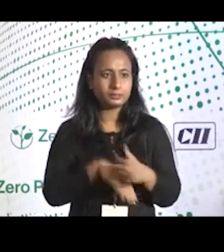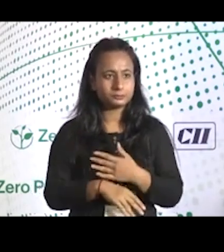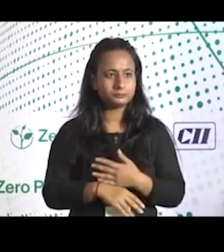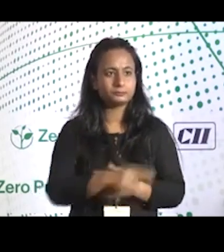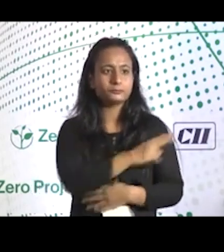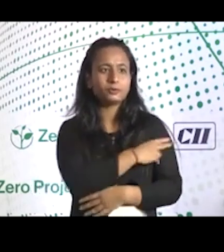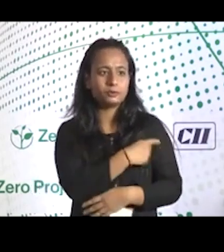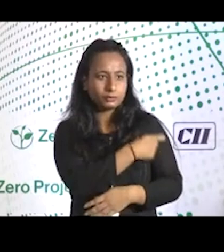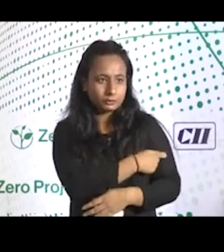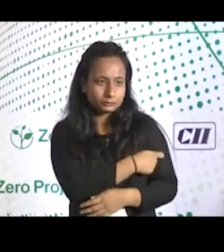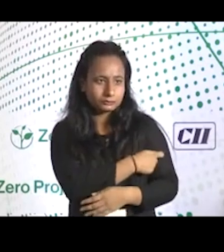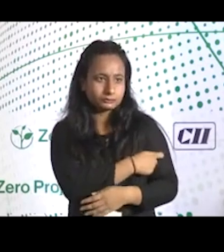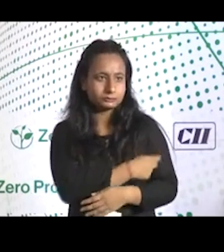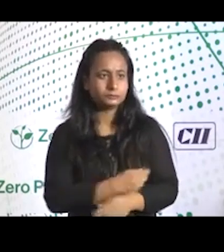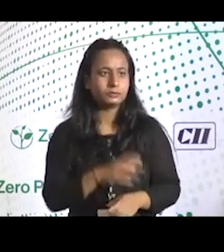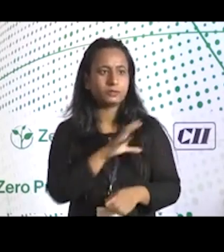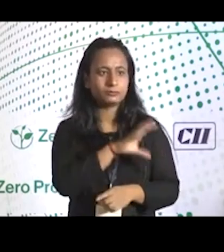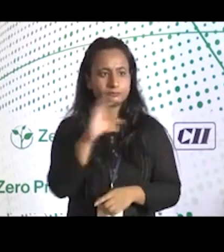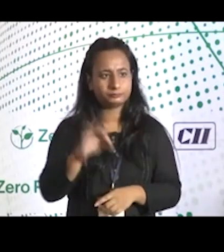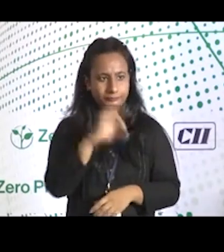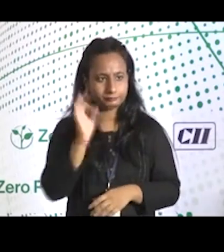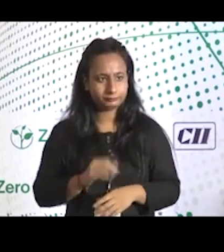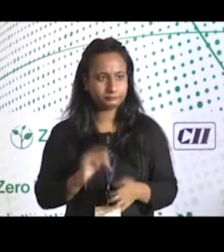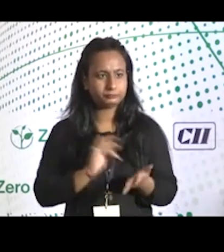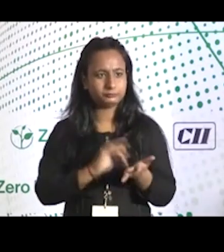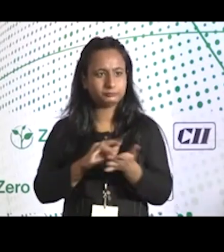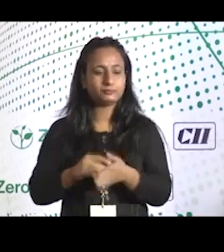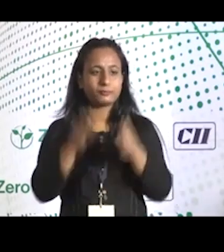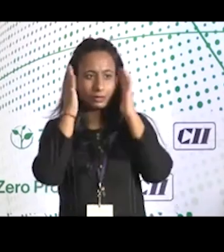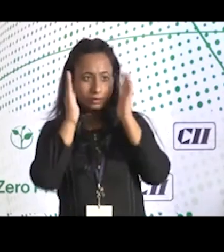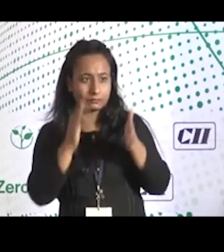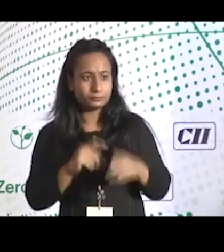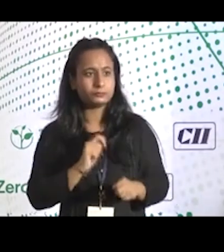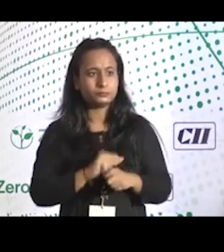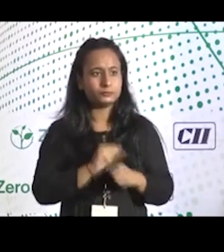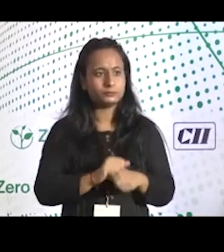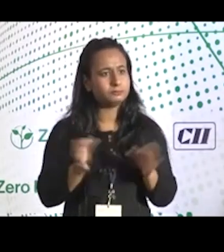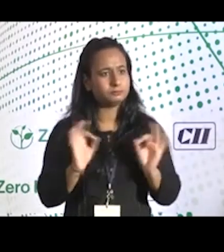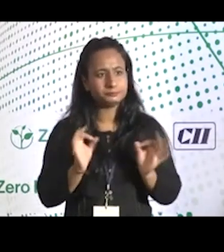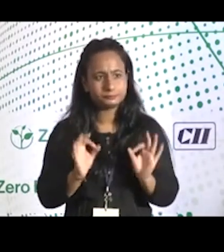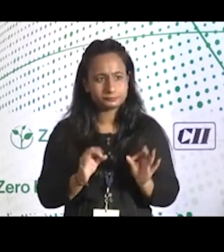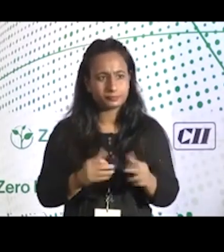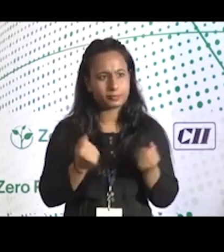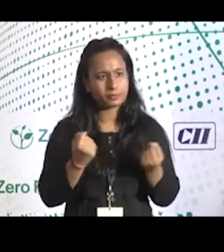Honestly speaking and not working this lot and large need that needs to be done.